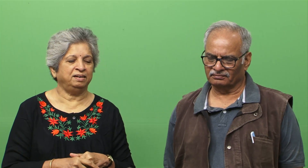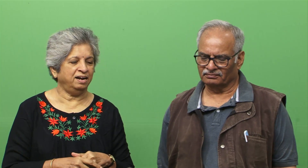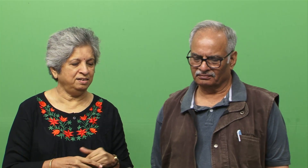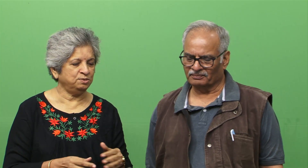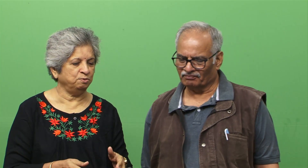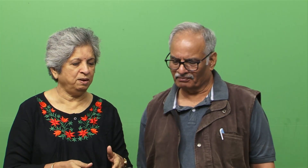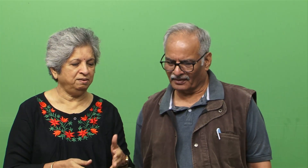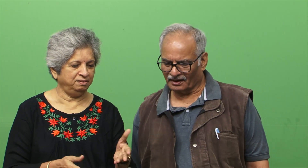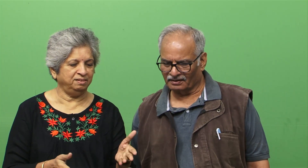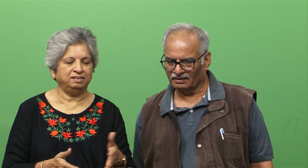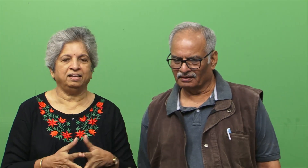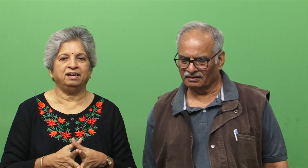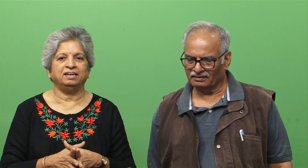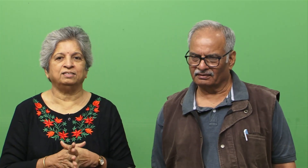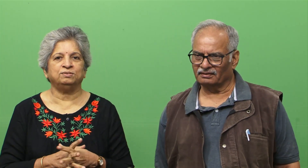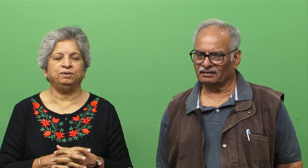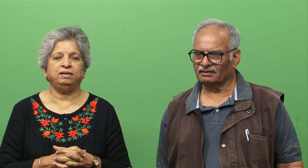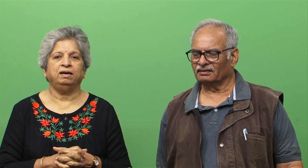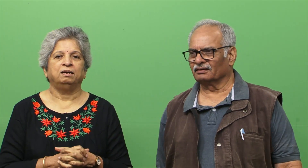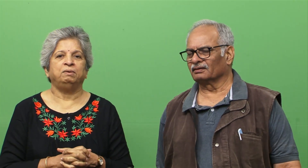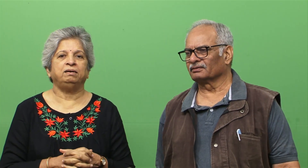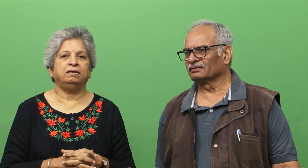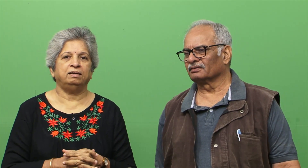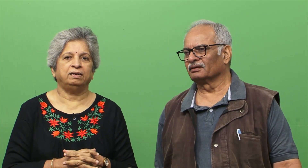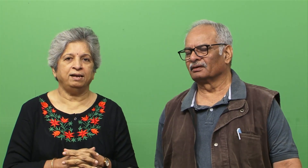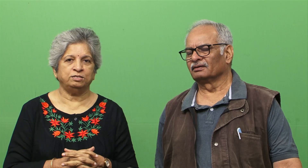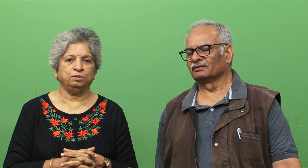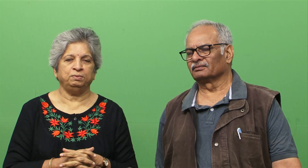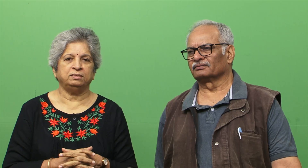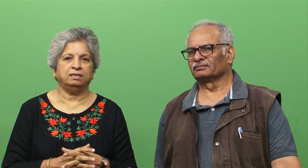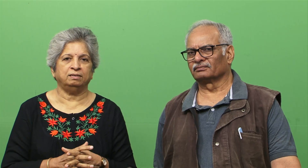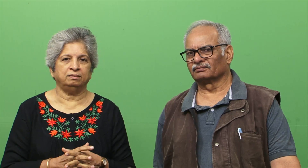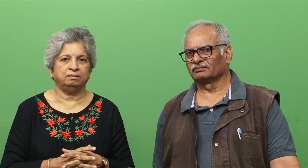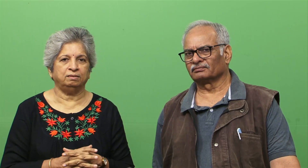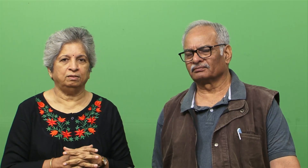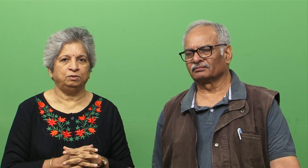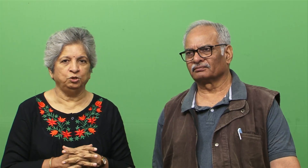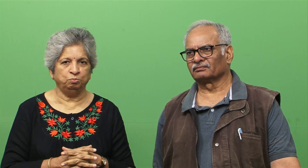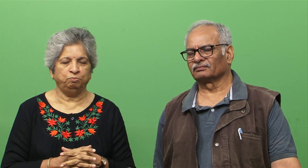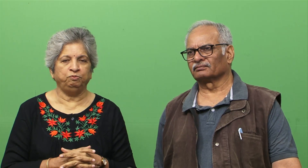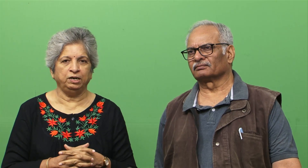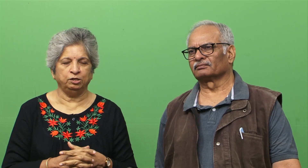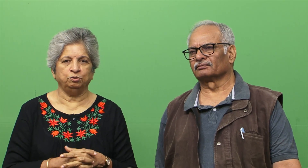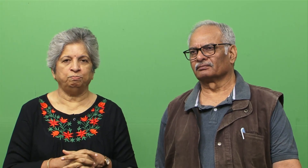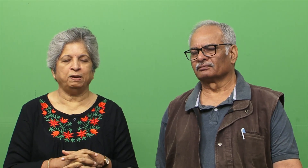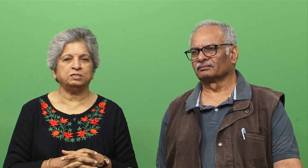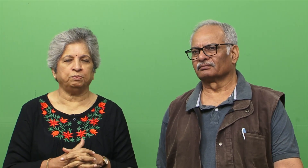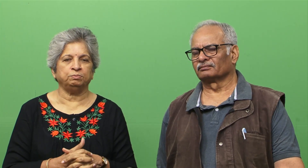regarding sto there are lectures on it but uh R tube is the tube feeding tube pass from the